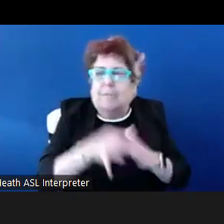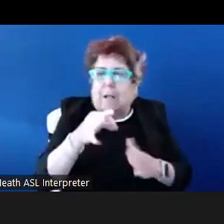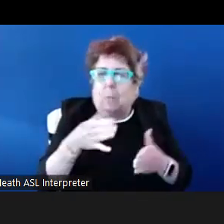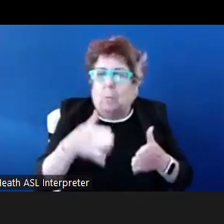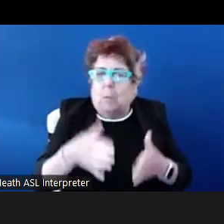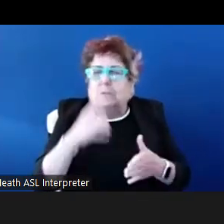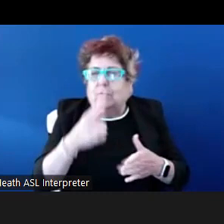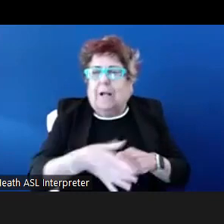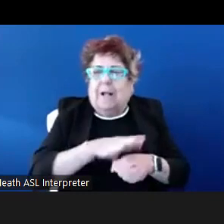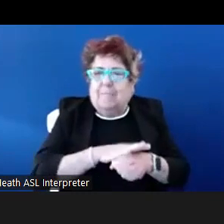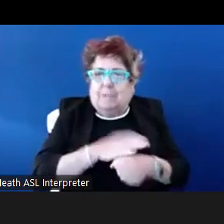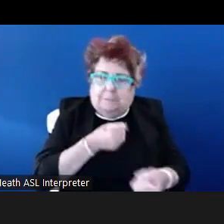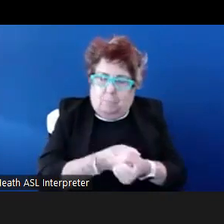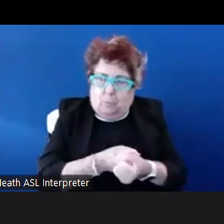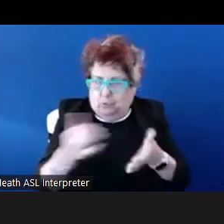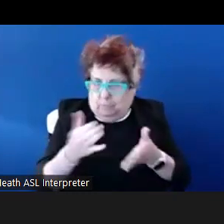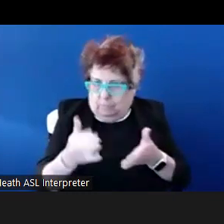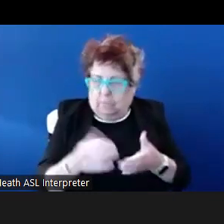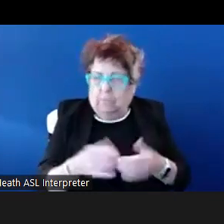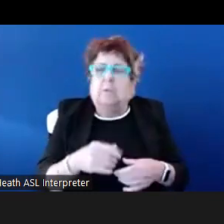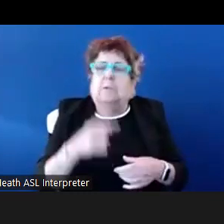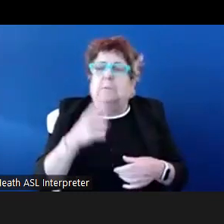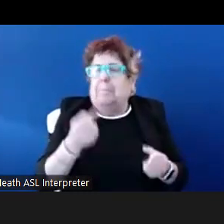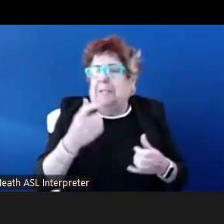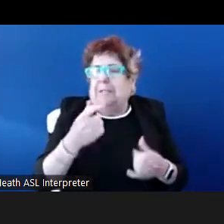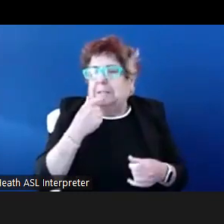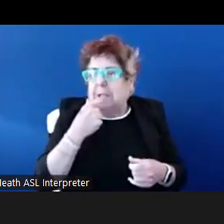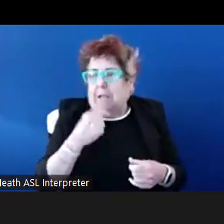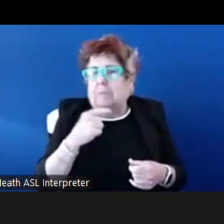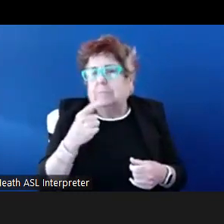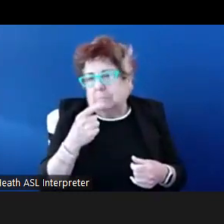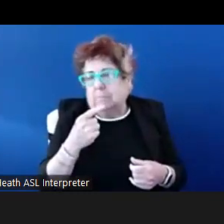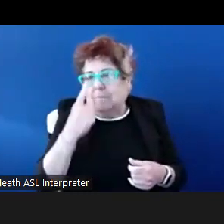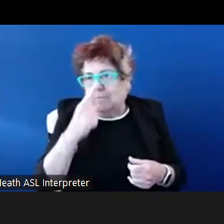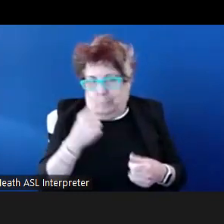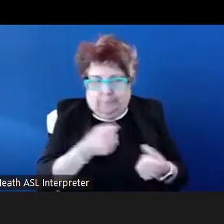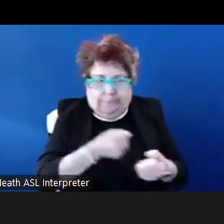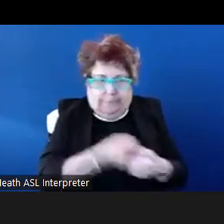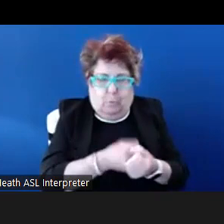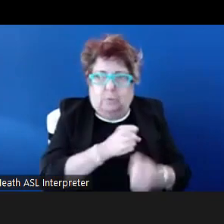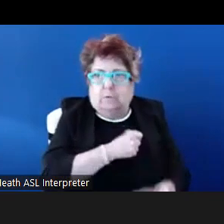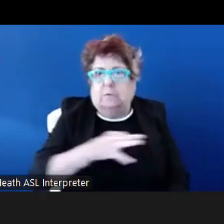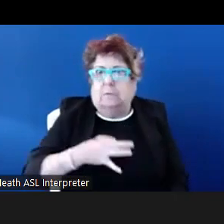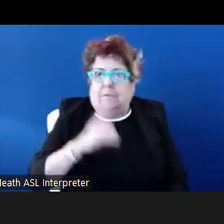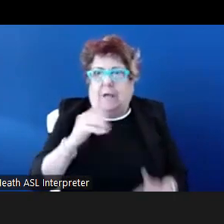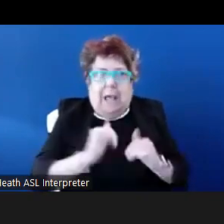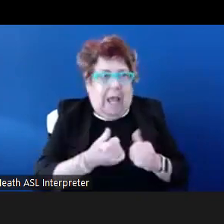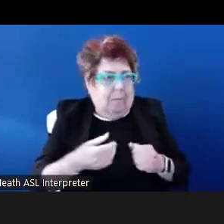to retain their staff. So what's interesting now is that the greatest challenges communities face is providing